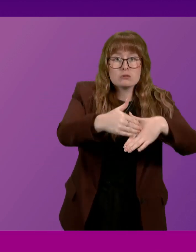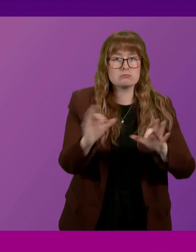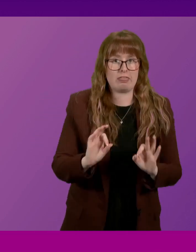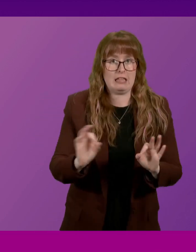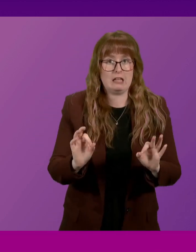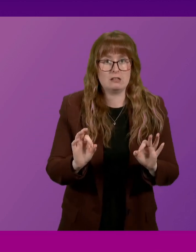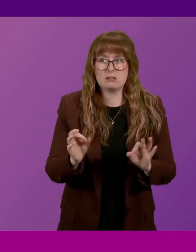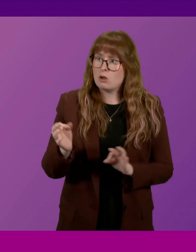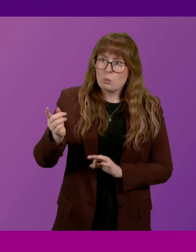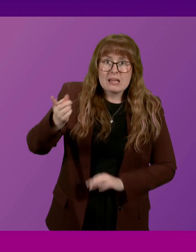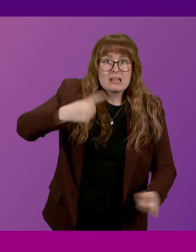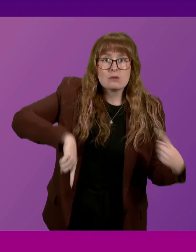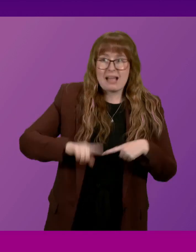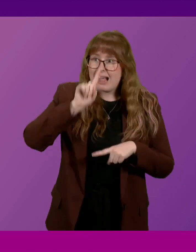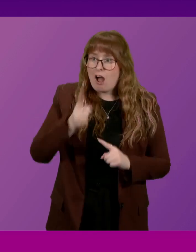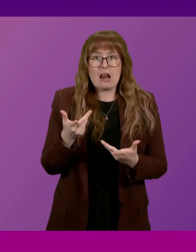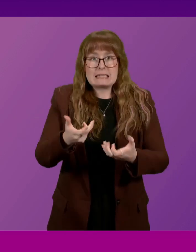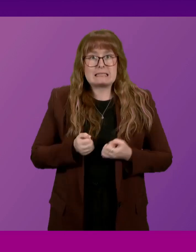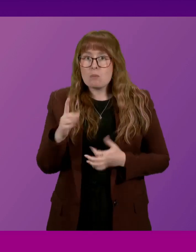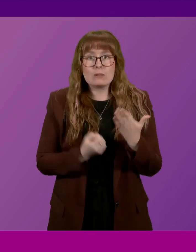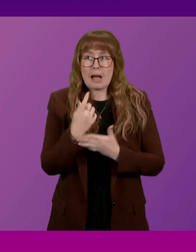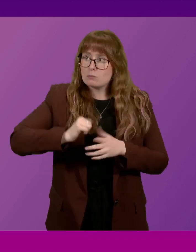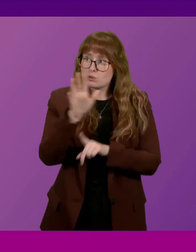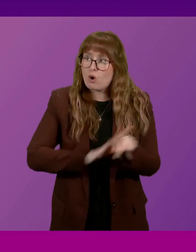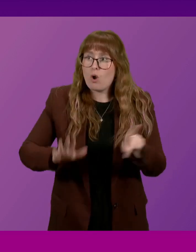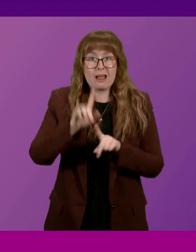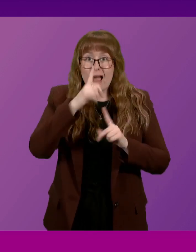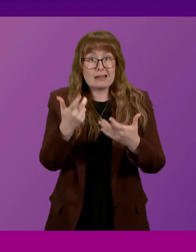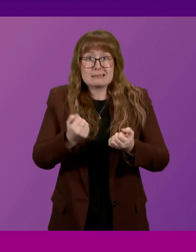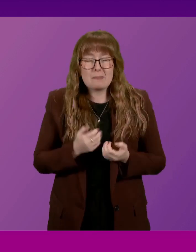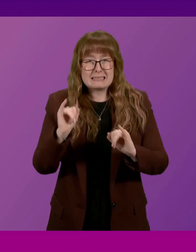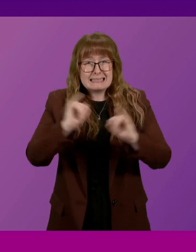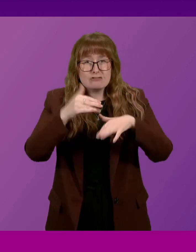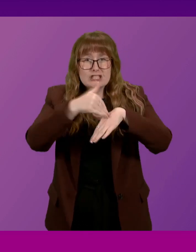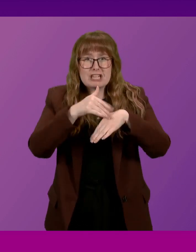“We cannot come to terms with what is happening in Scotland. Serious crime is being downgraded.